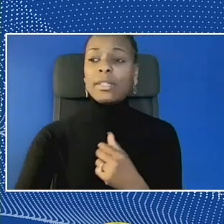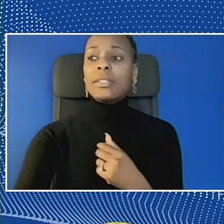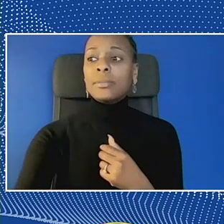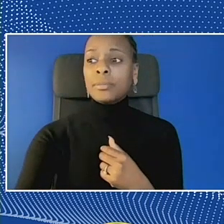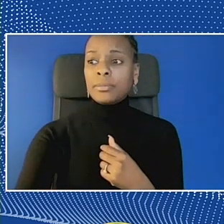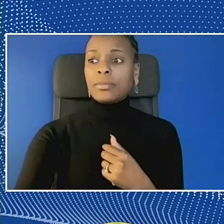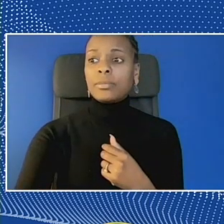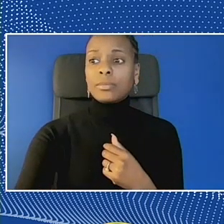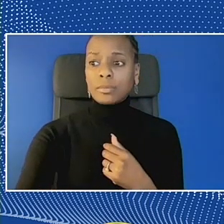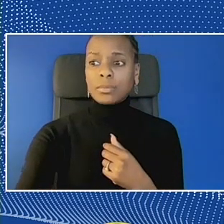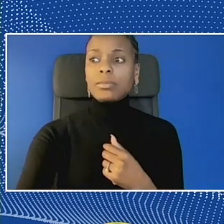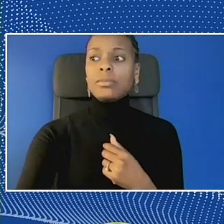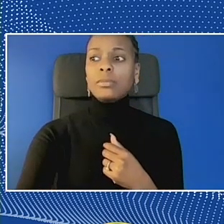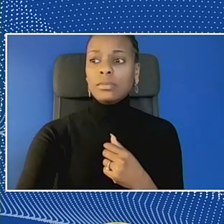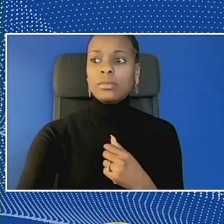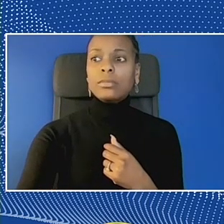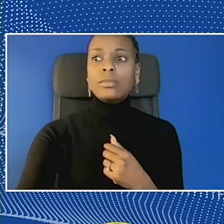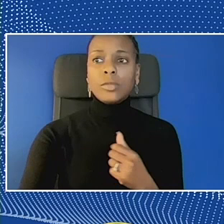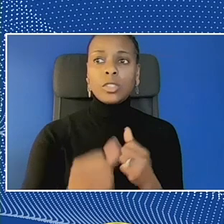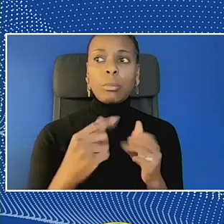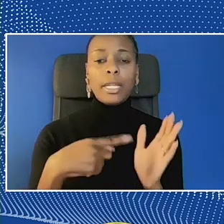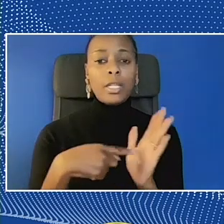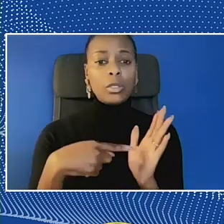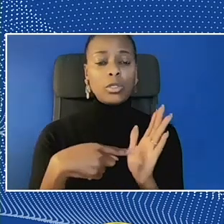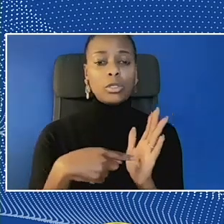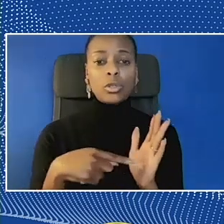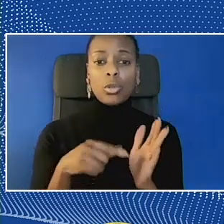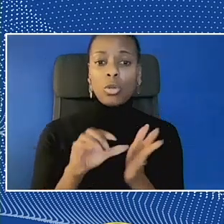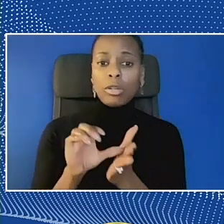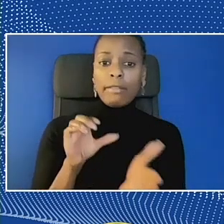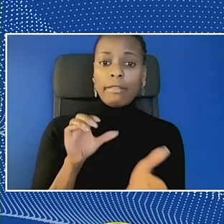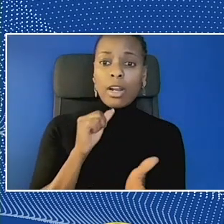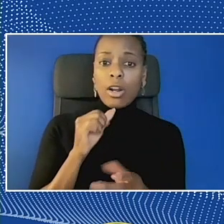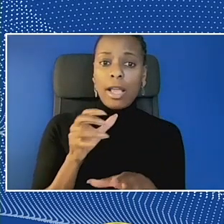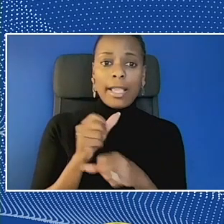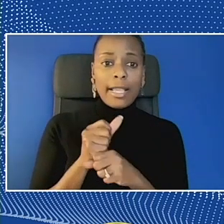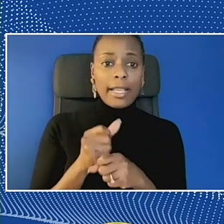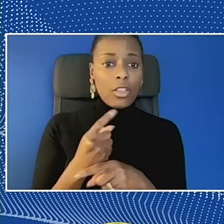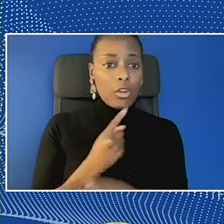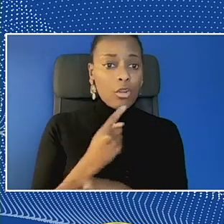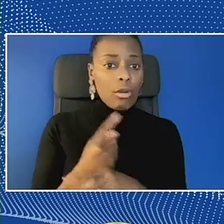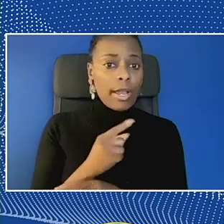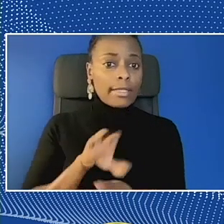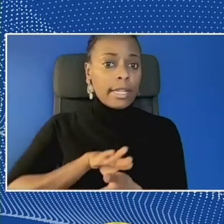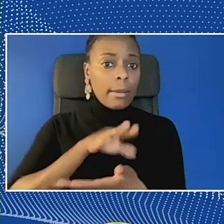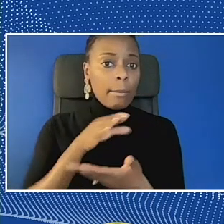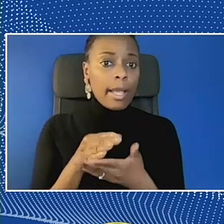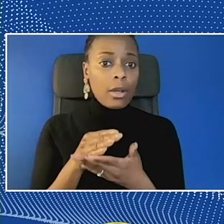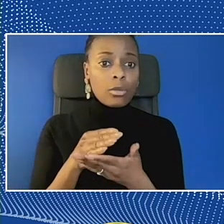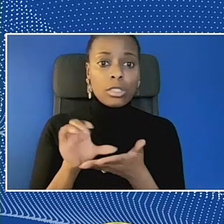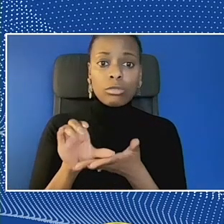that are due refunds are not getting the either correct amount of refund or they're not getting refunds at all because they